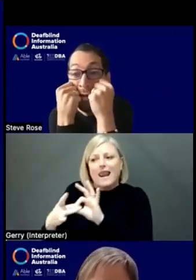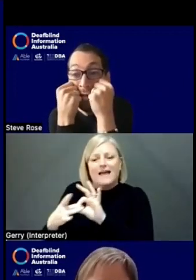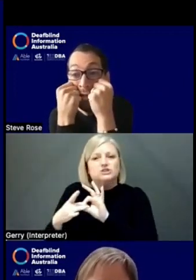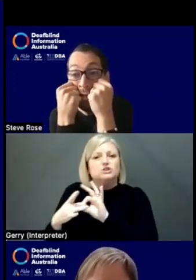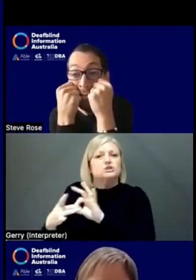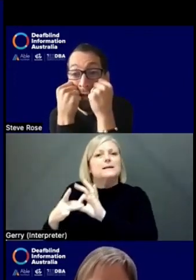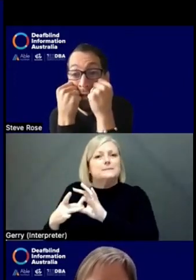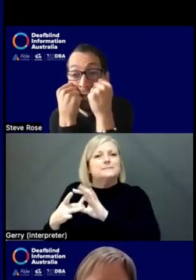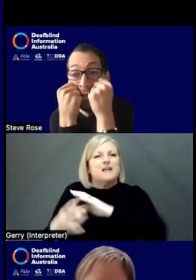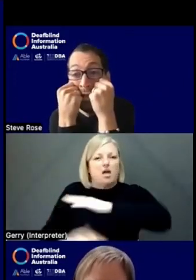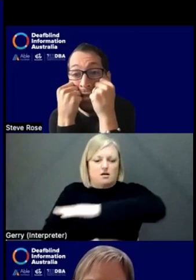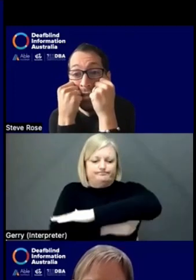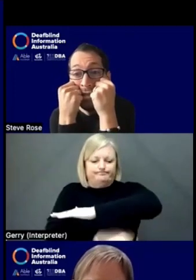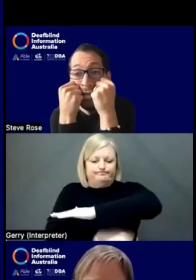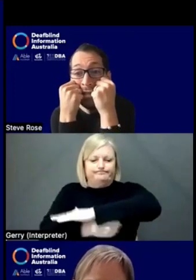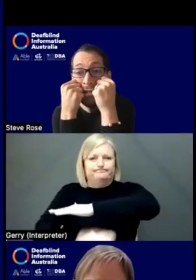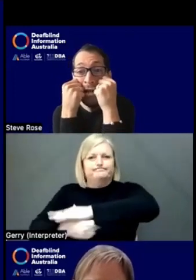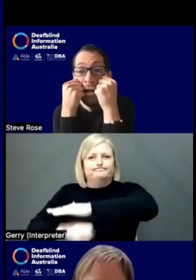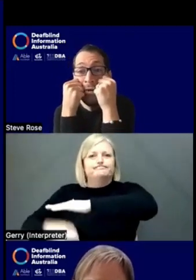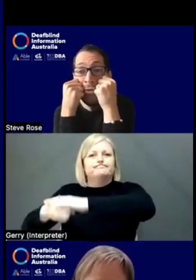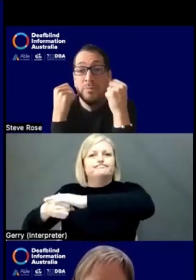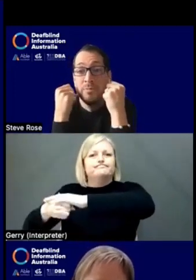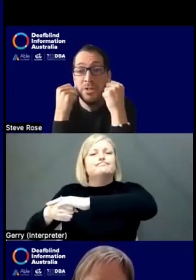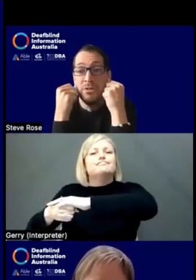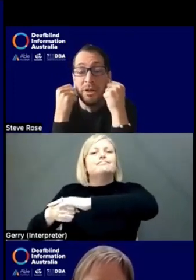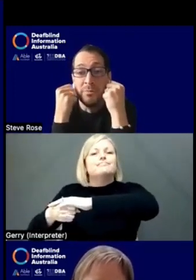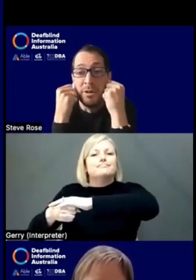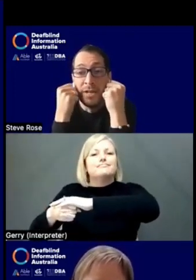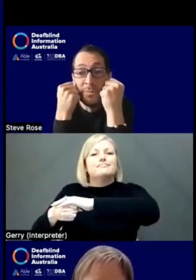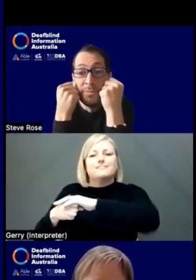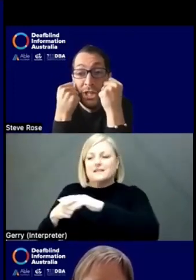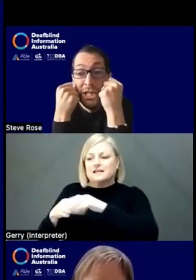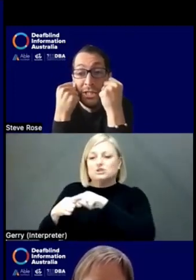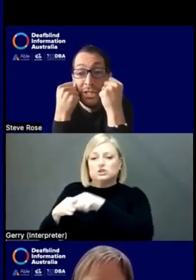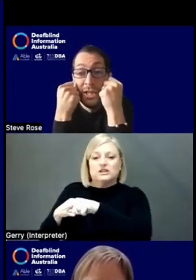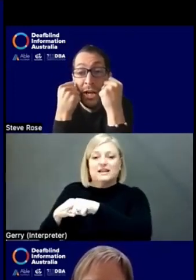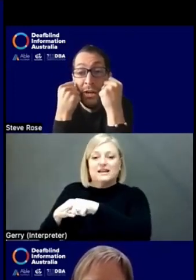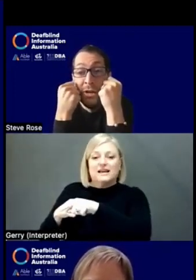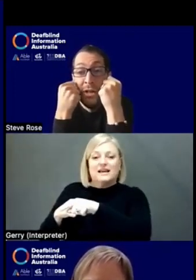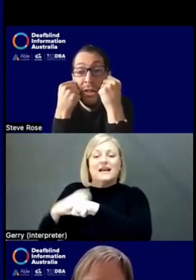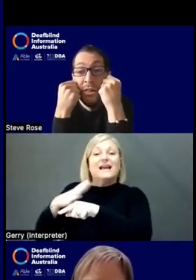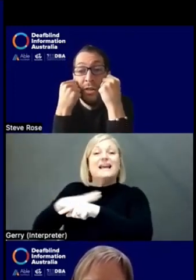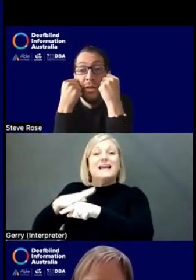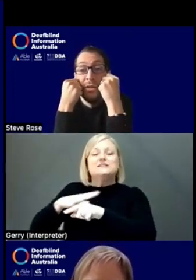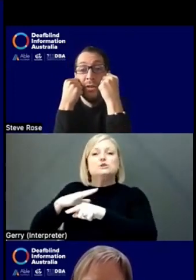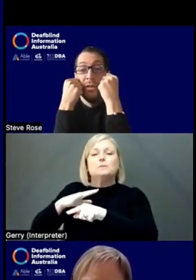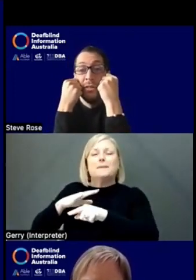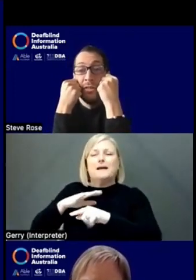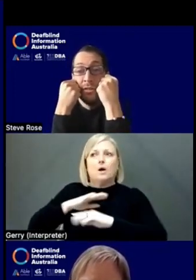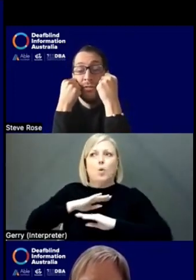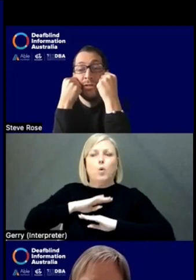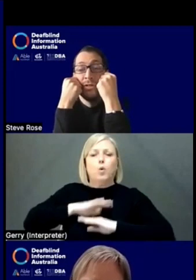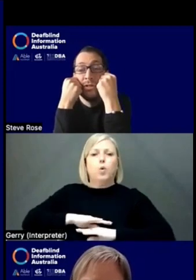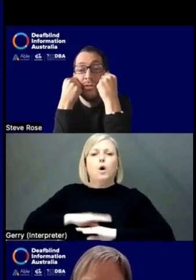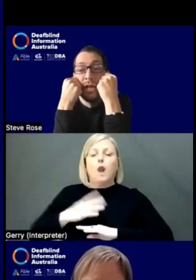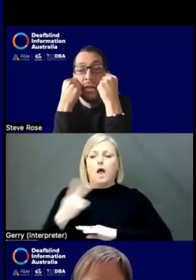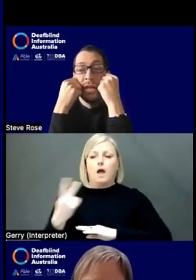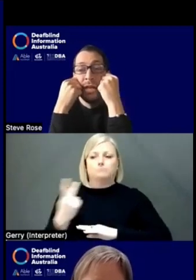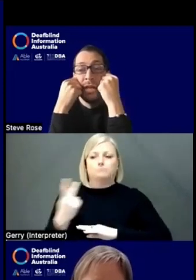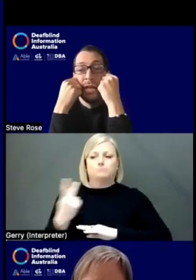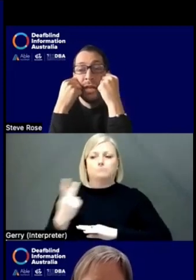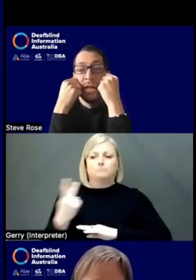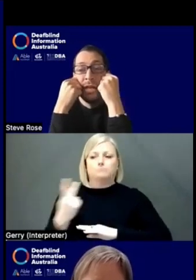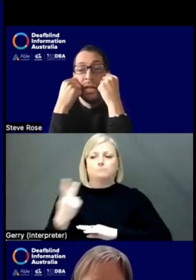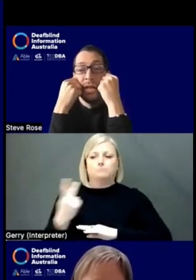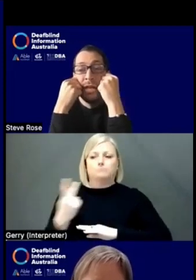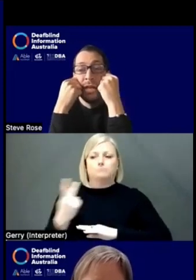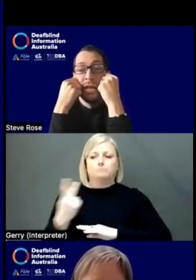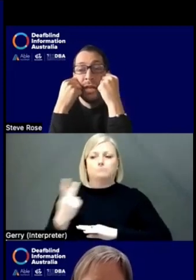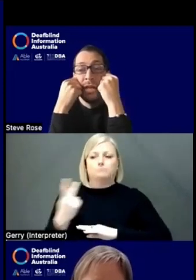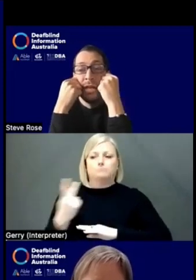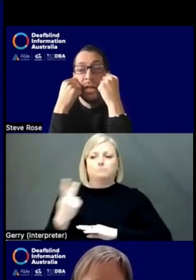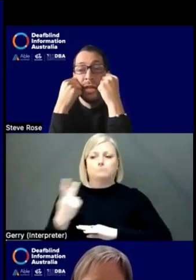come out of this space, she needs to know that to do that, she's secure in another way so how